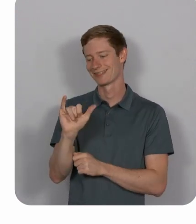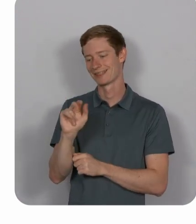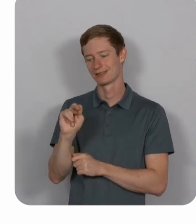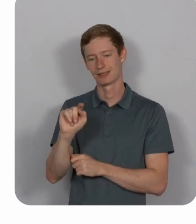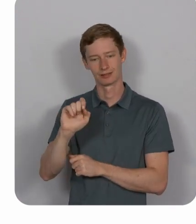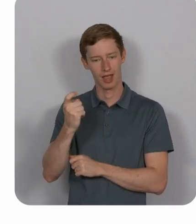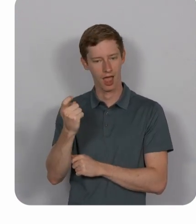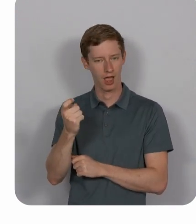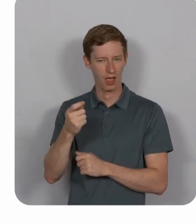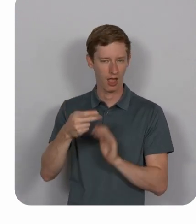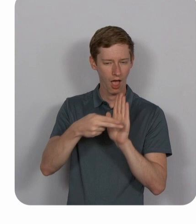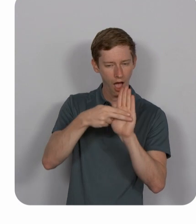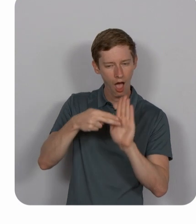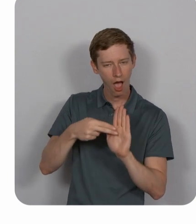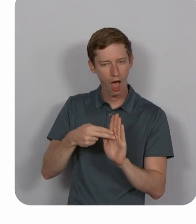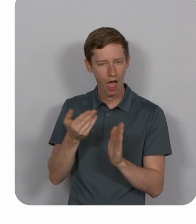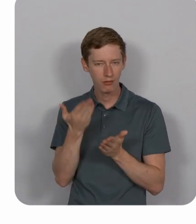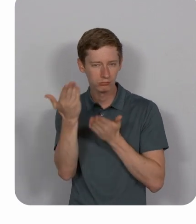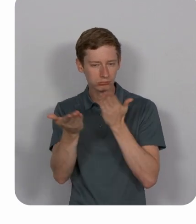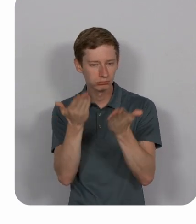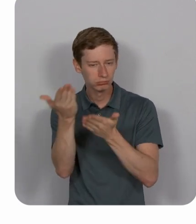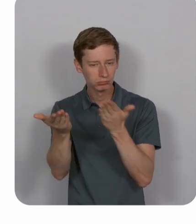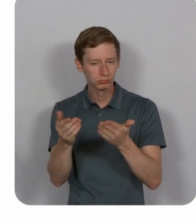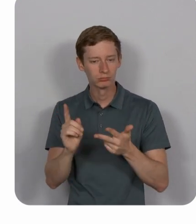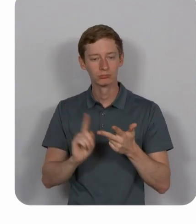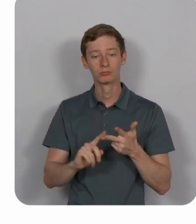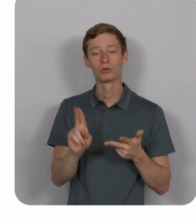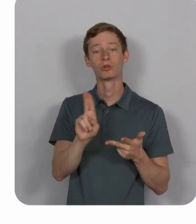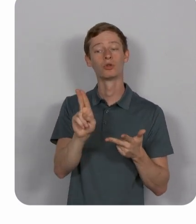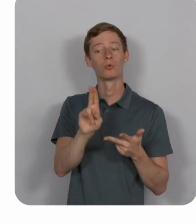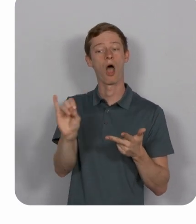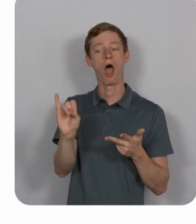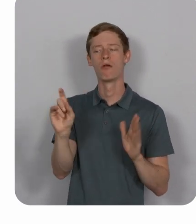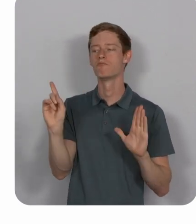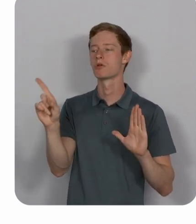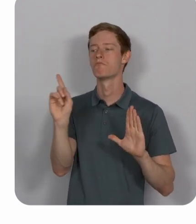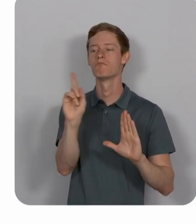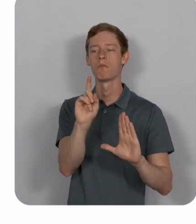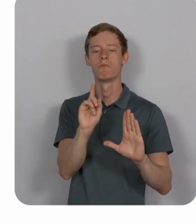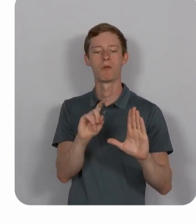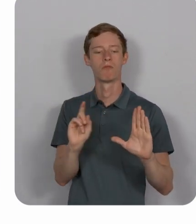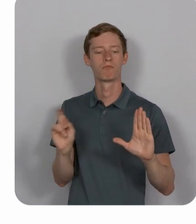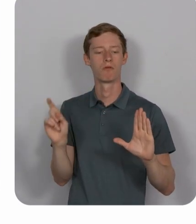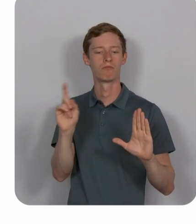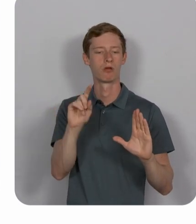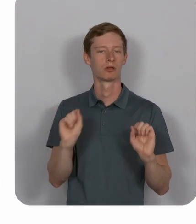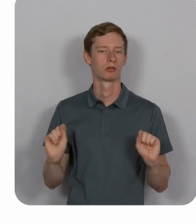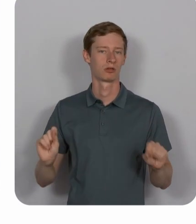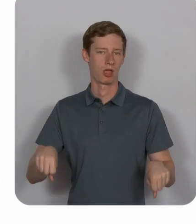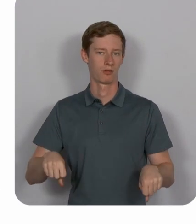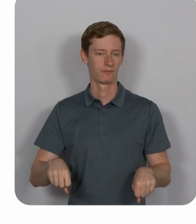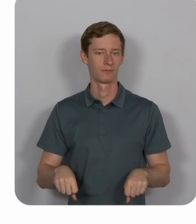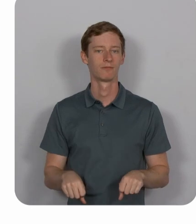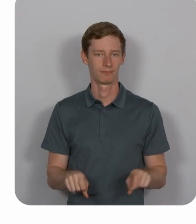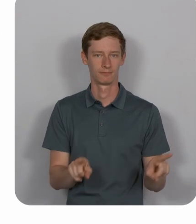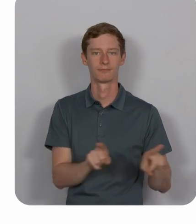Three, you can execute commands using UI shortcuts. And four, you can also debug and test your project.